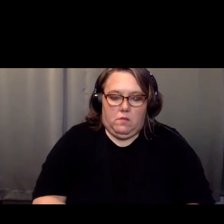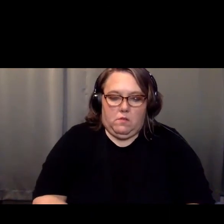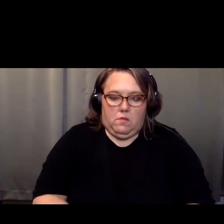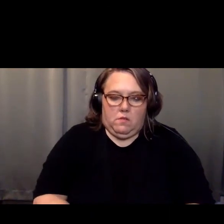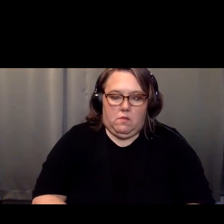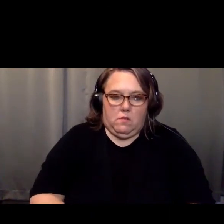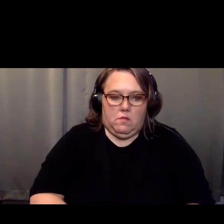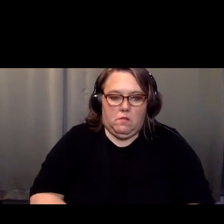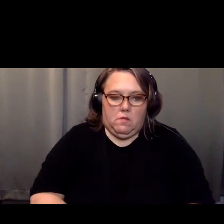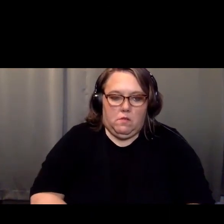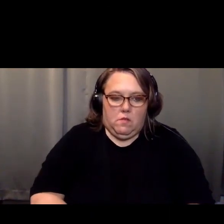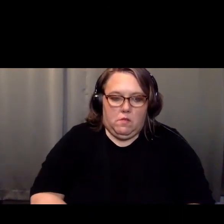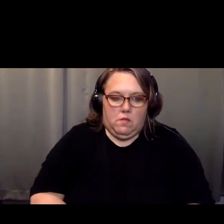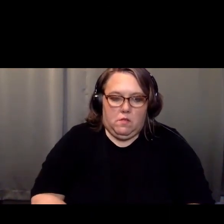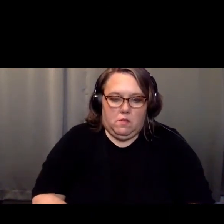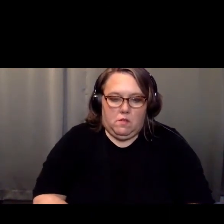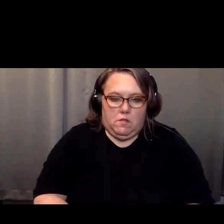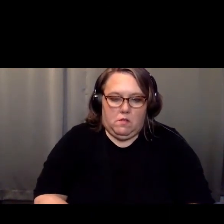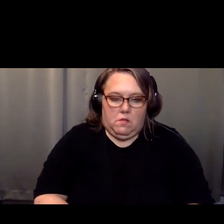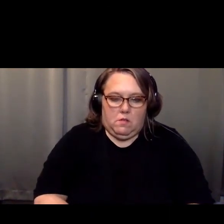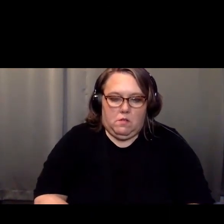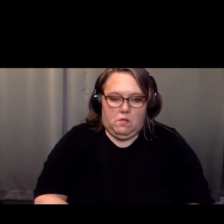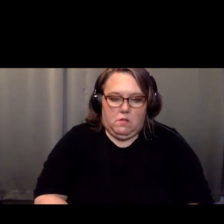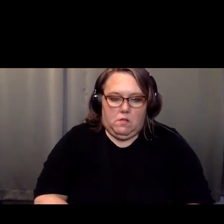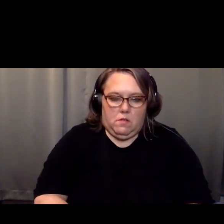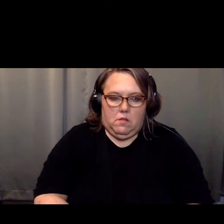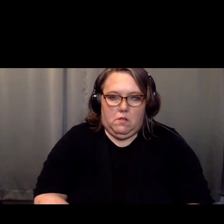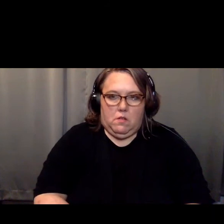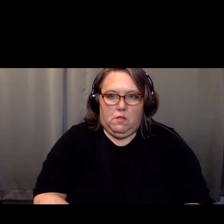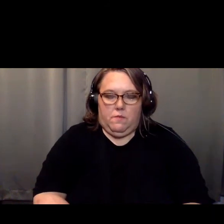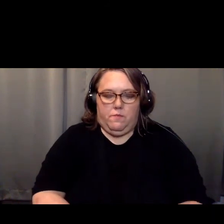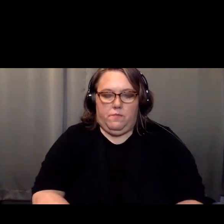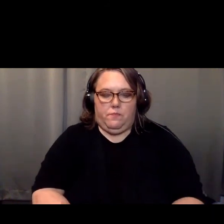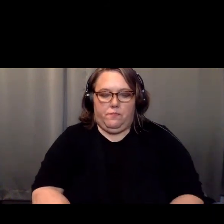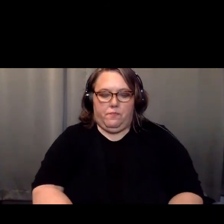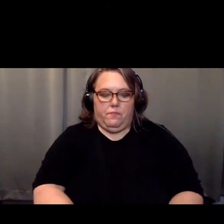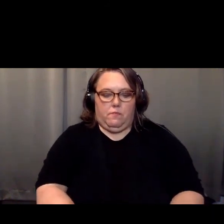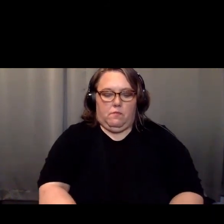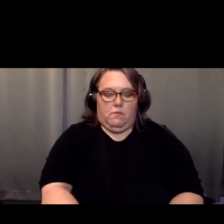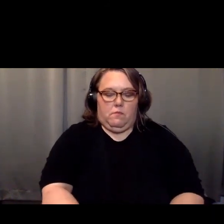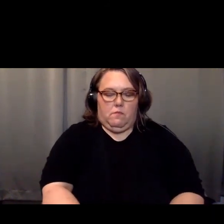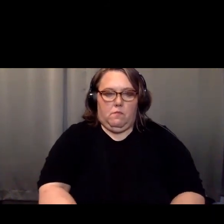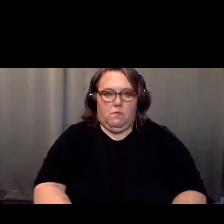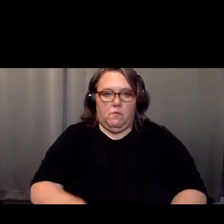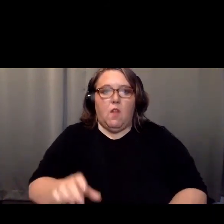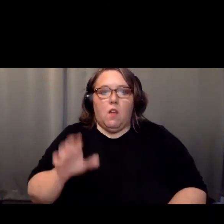to point out is that it is my understanding that all of you will get access to this PowerPoint.